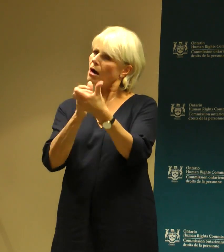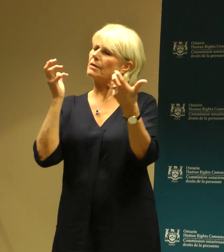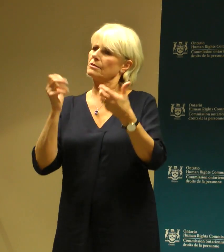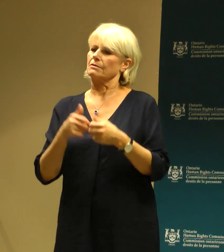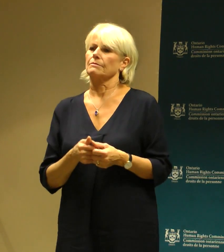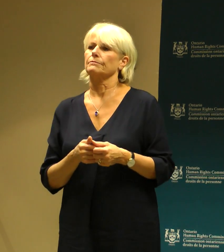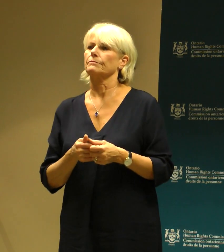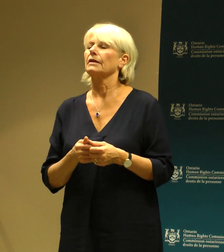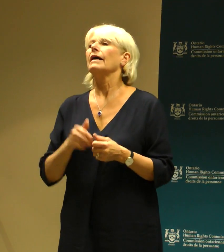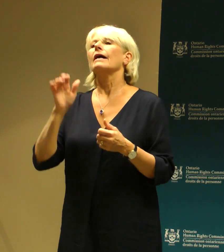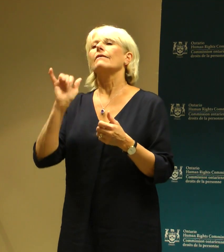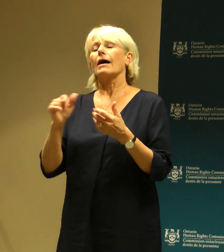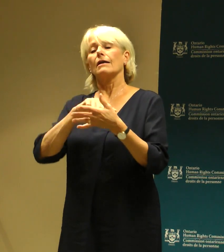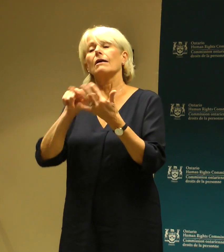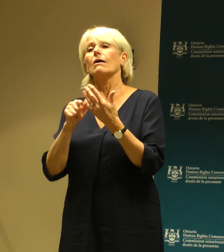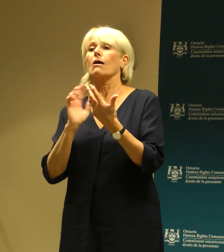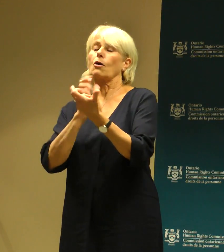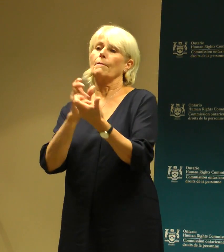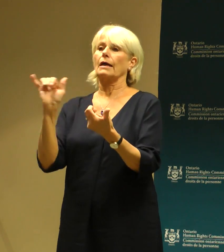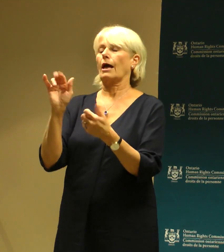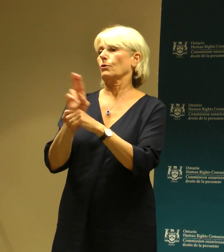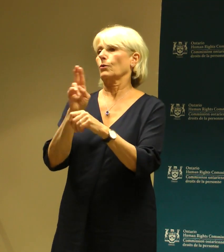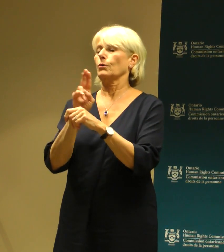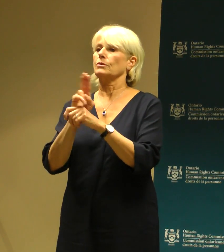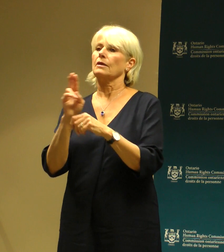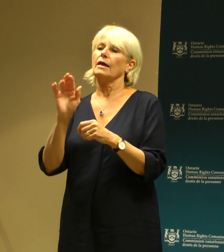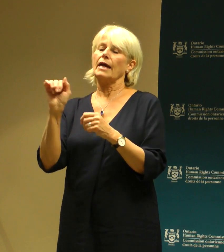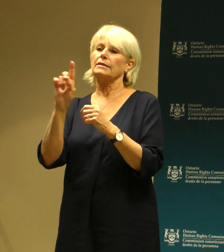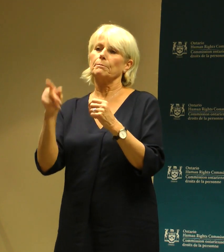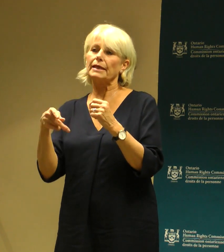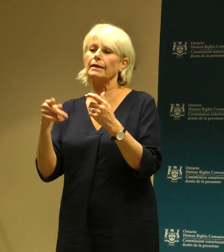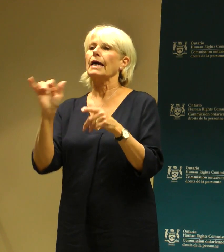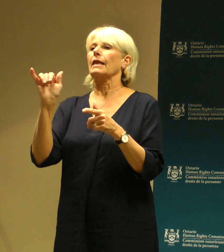These accommodations may include using assistive technologies like screen readers,